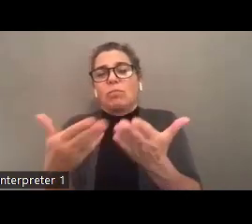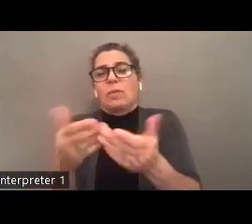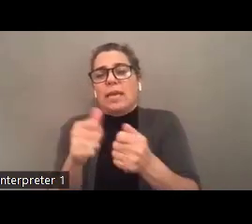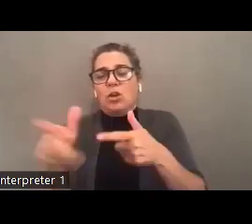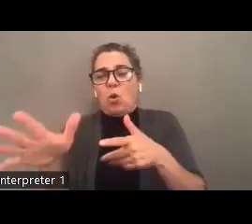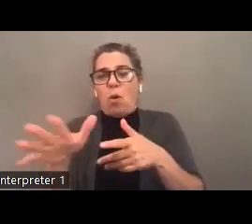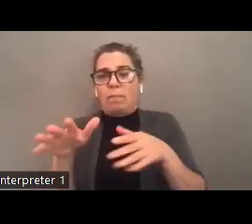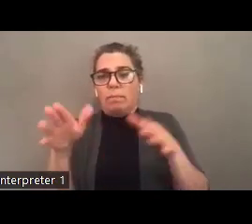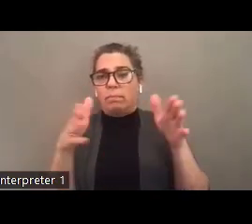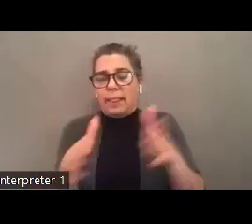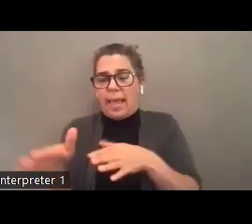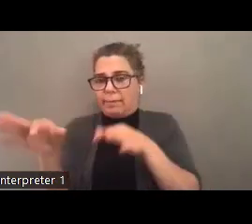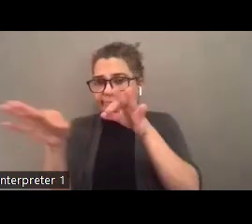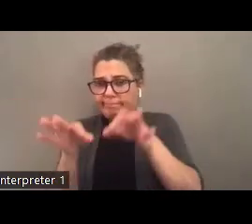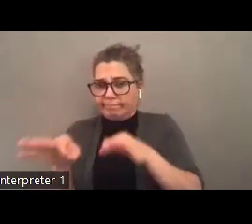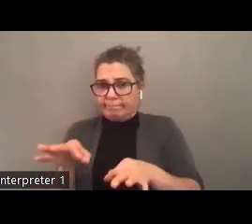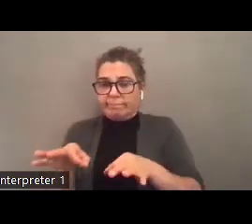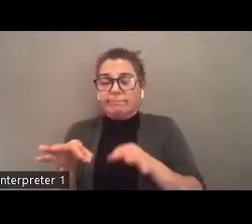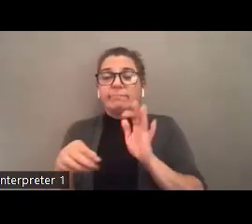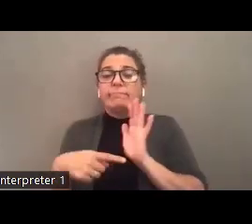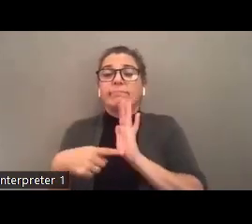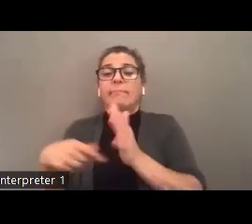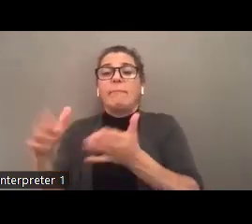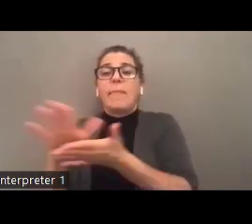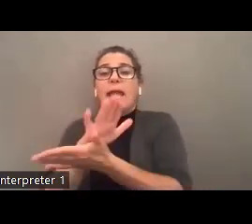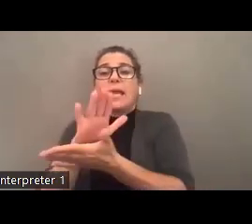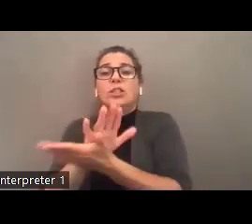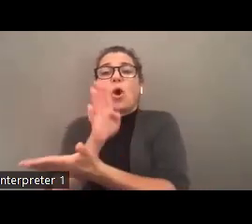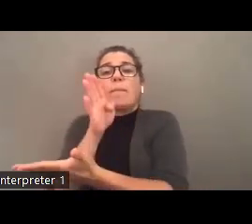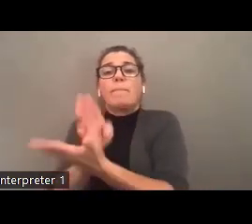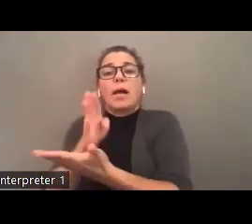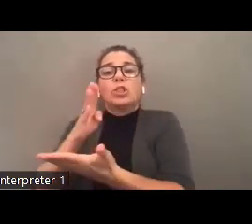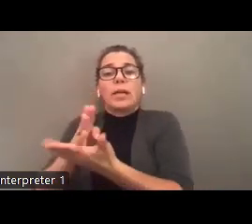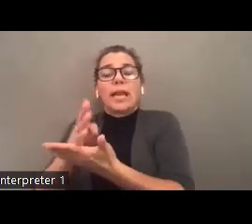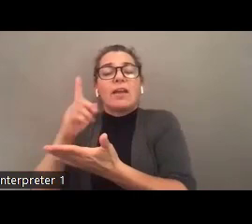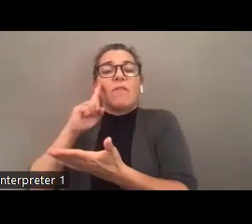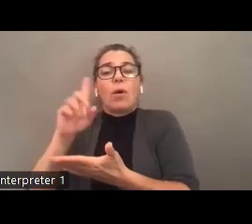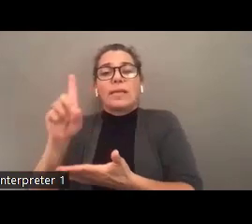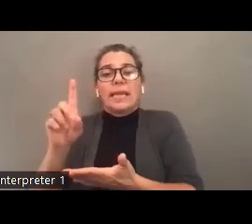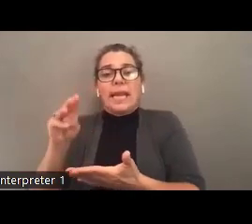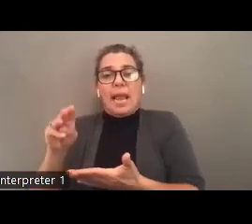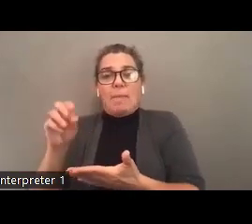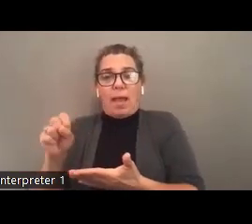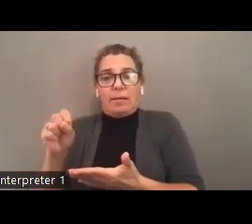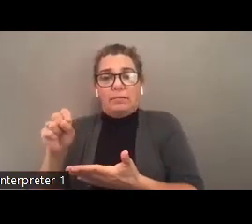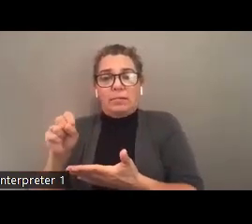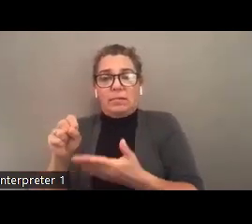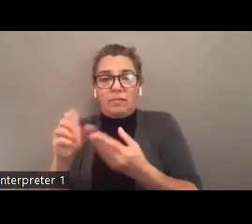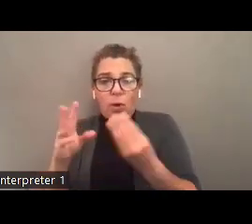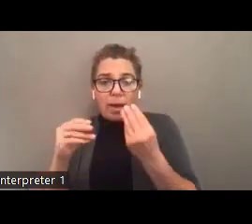And we would like to point folks to our page on budgeting for DMS for all these details on the allowable costs